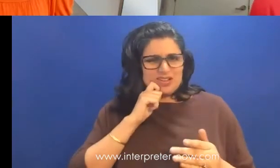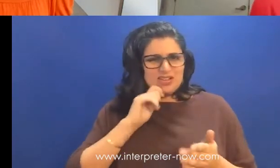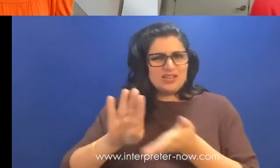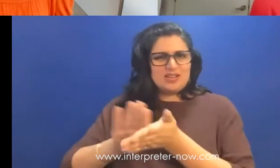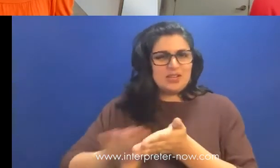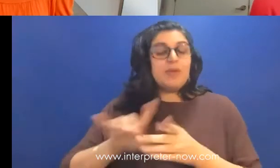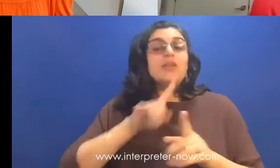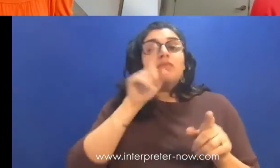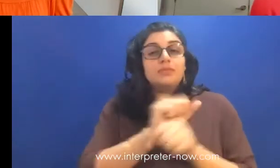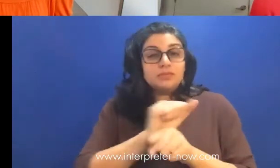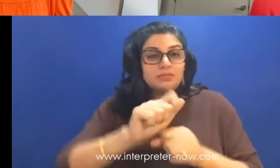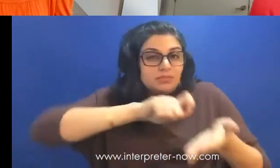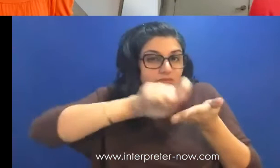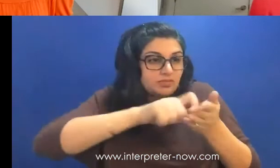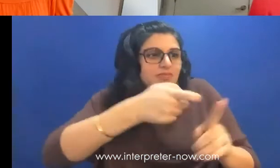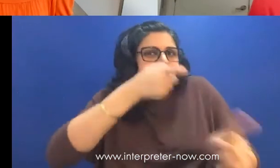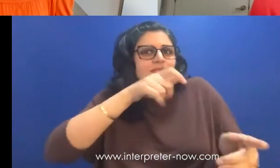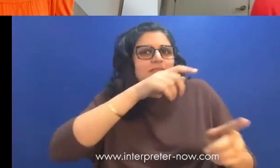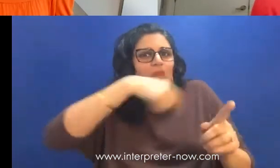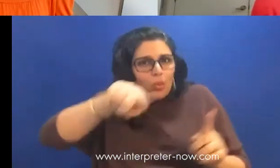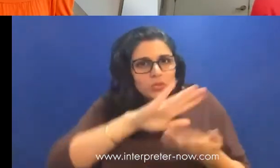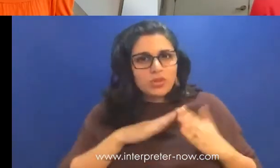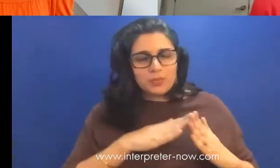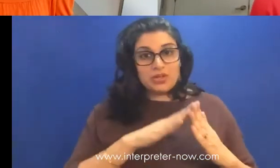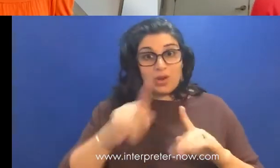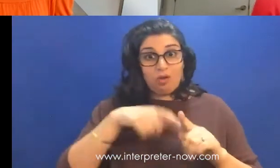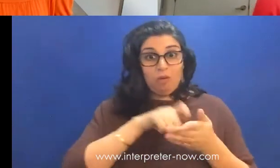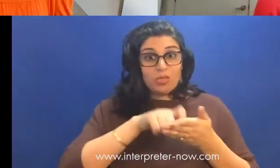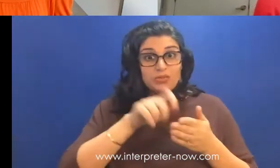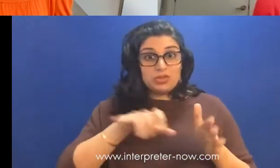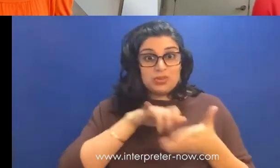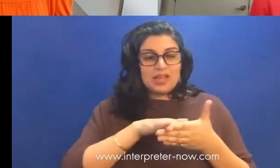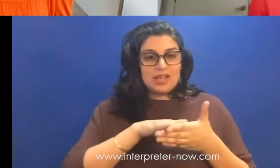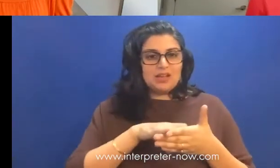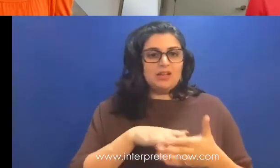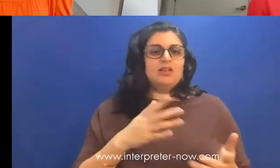But really, when authors write about this is what it's like to be a person of color.